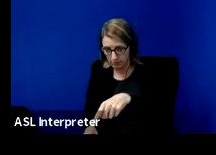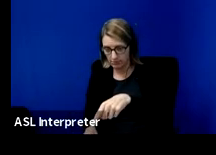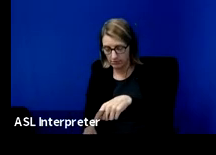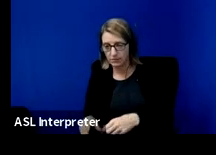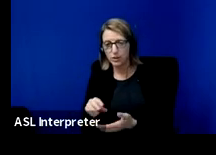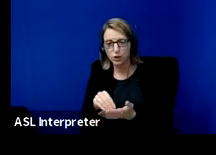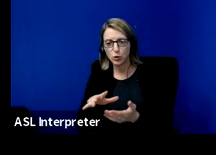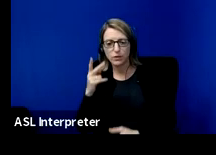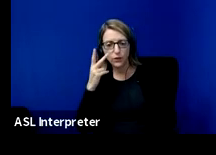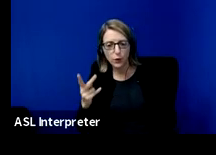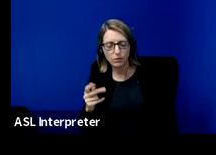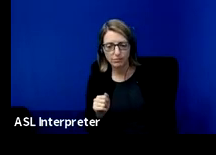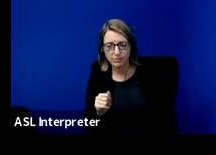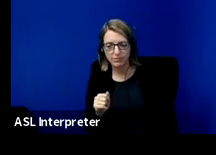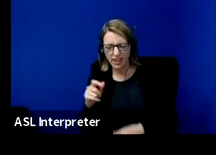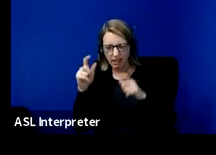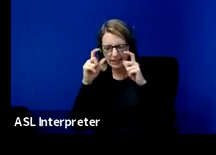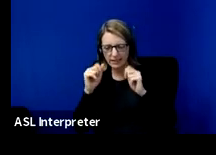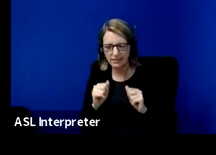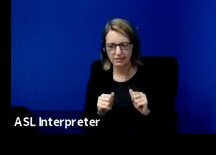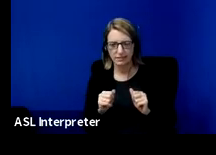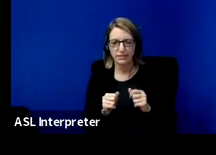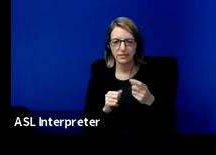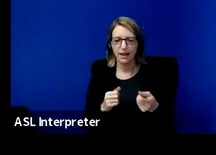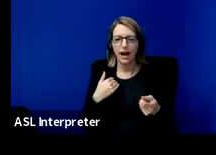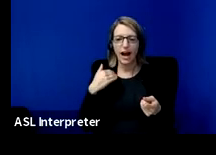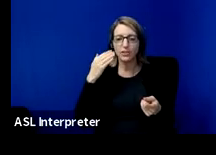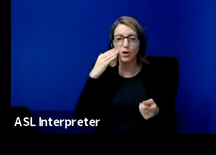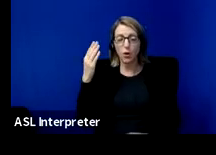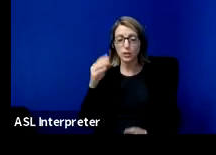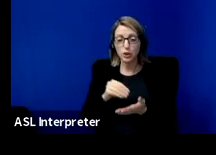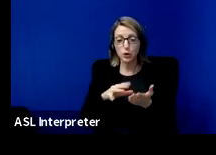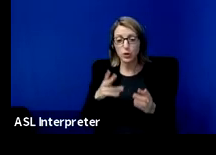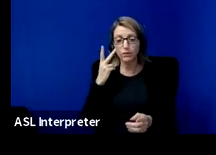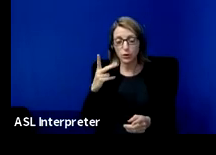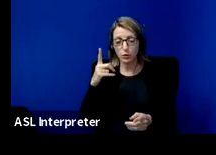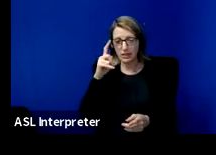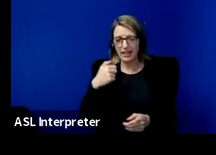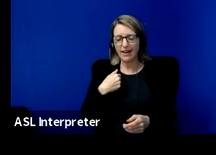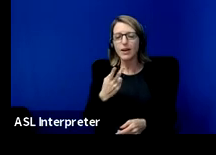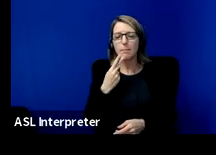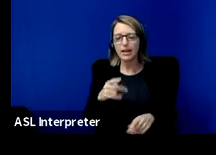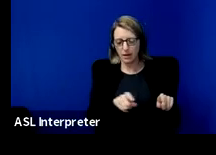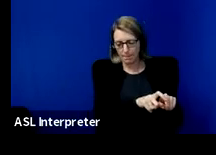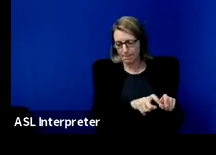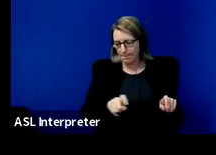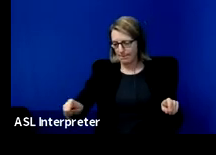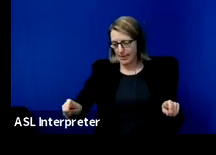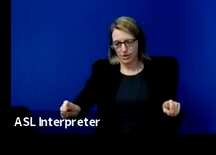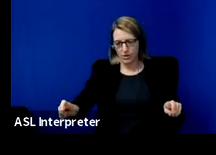ESD 112-- Kristina Wambold: I know I'm in student view because I have this nice pink banner at the bottom. If I want to leave student view. I click leave student view.